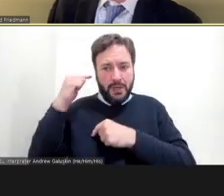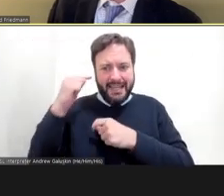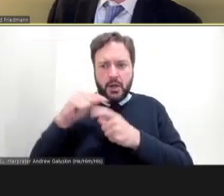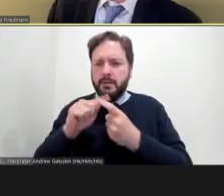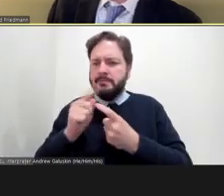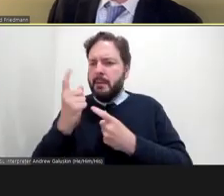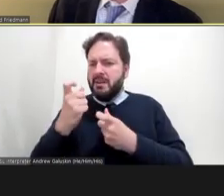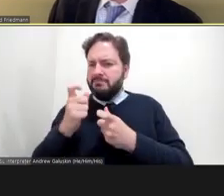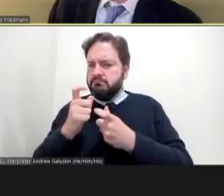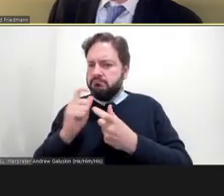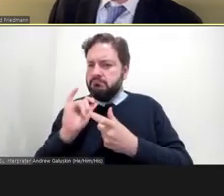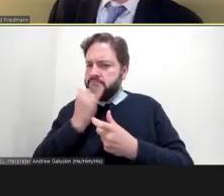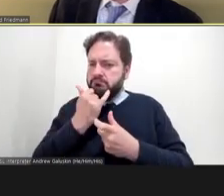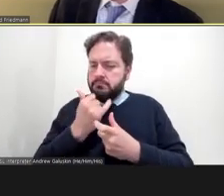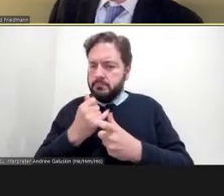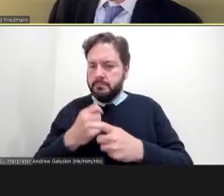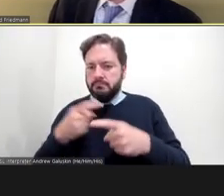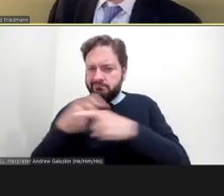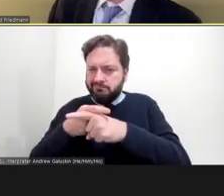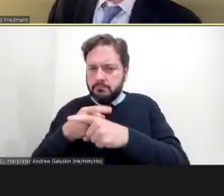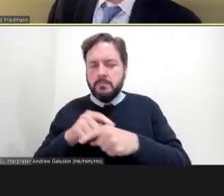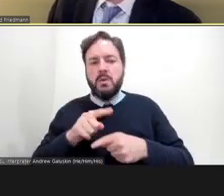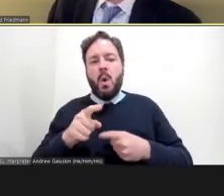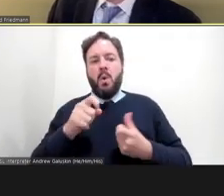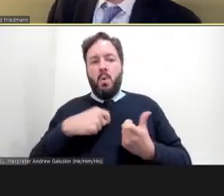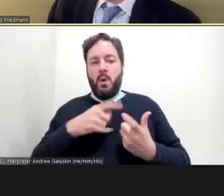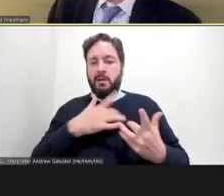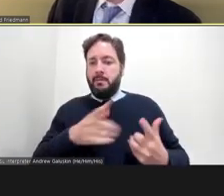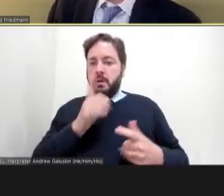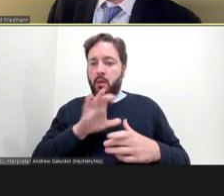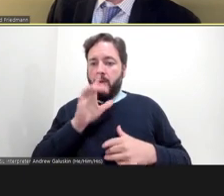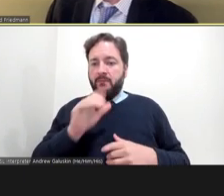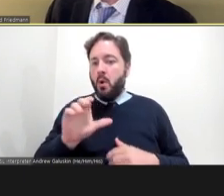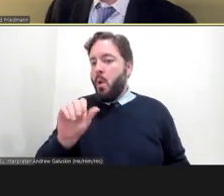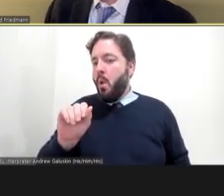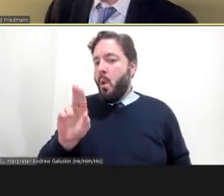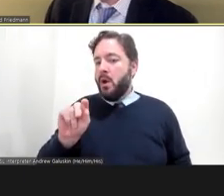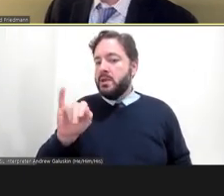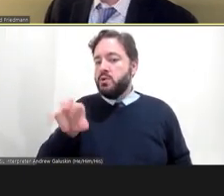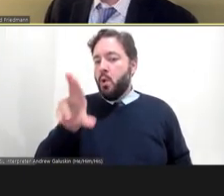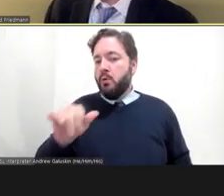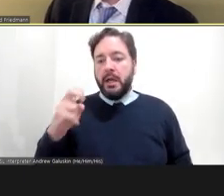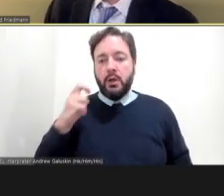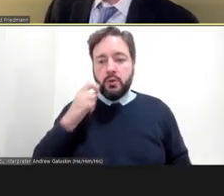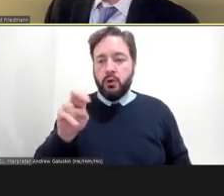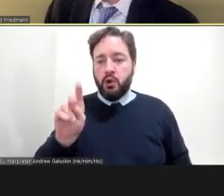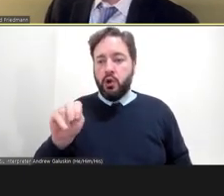And in some cases, we're looking at whether or not there's an auditory nerve. Is there a hearing nerve that connects